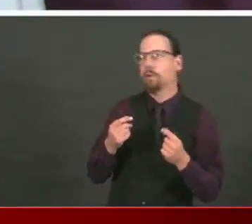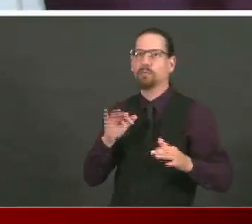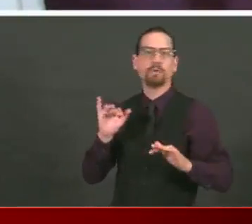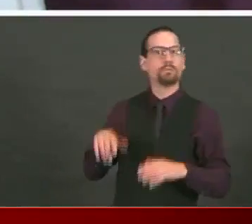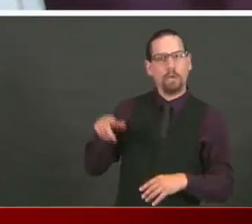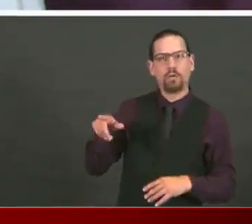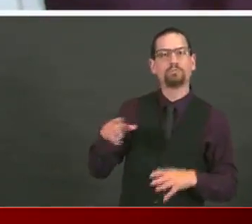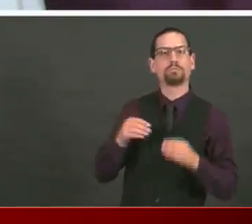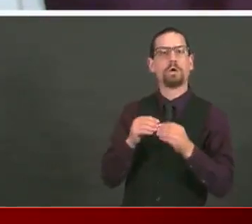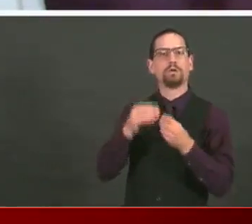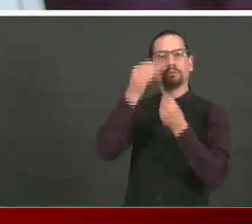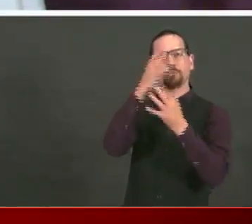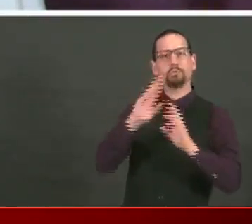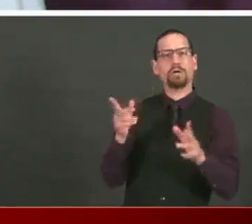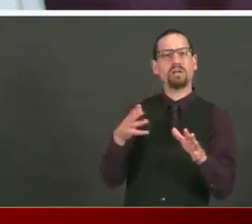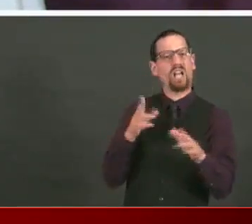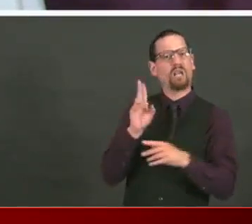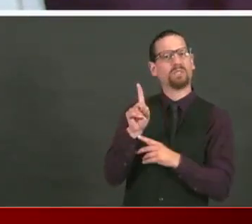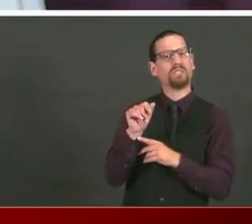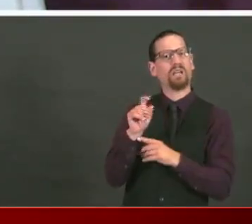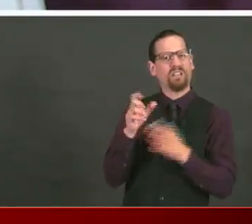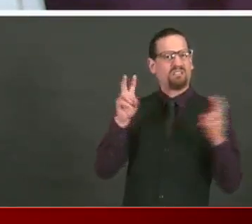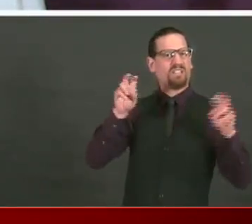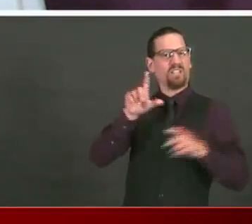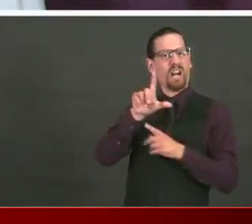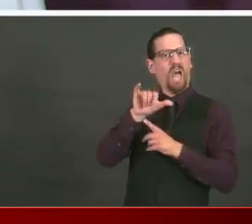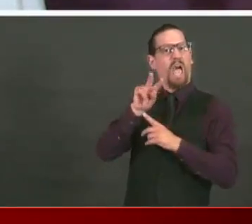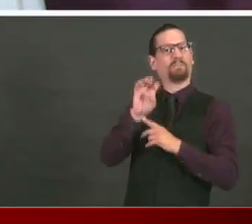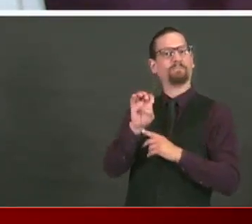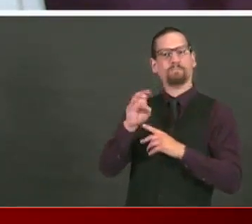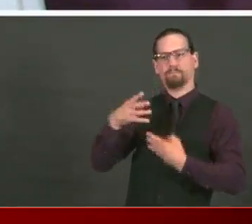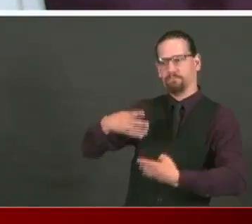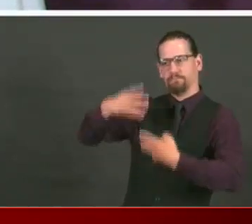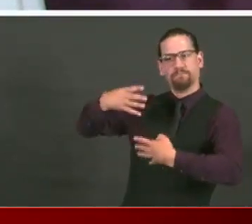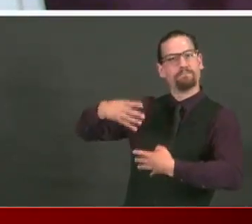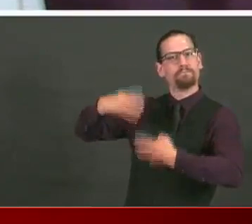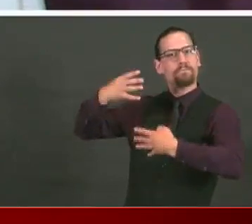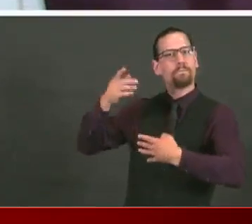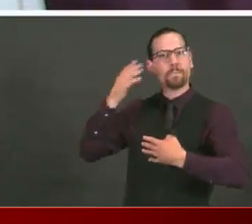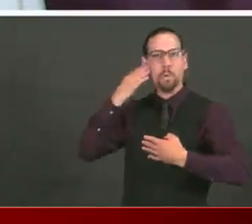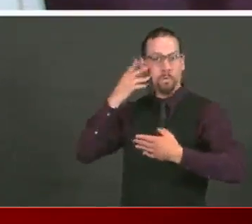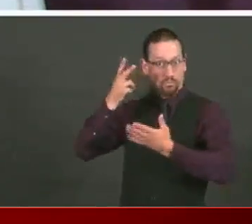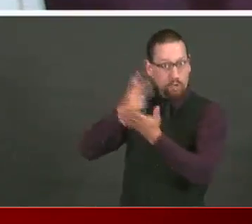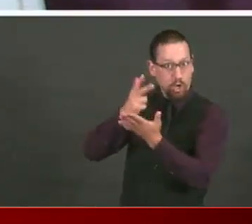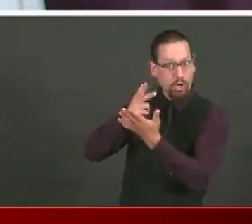\BEA CHPASS.COM AND YOU CAN CHECK ON A PARTICULAR BEACH AT A PARTICULAR TIME.